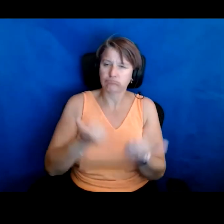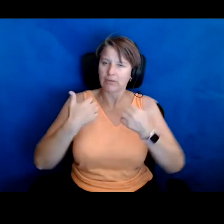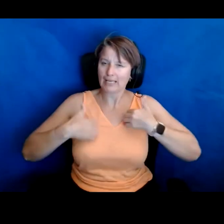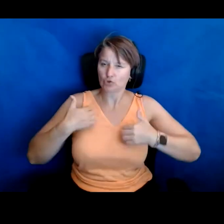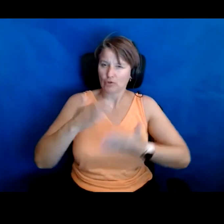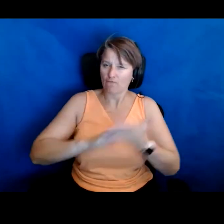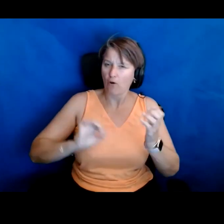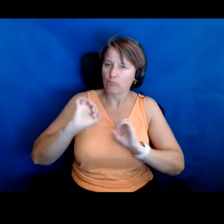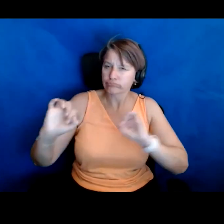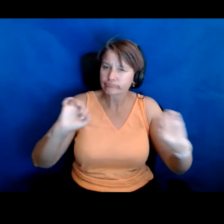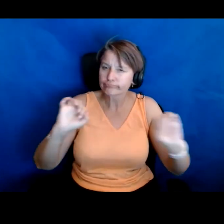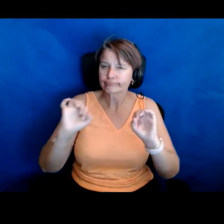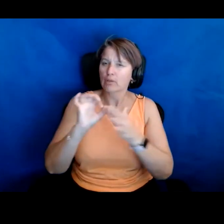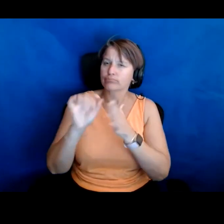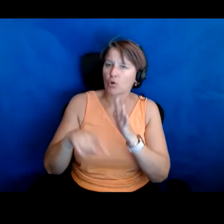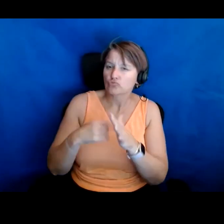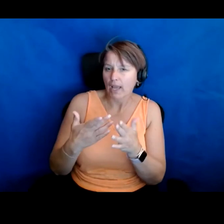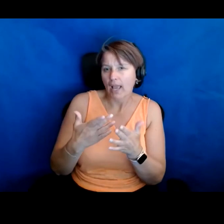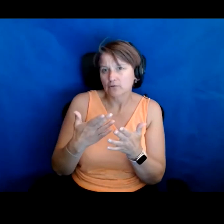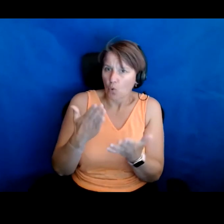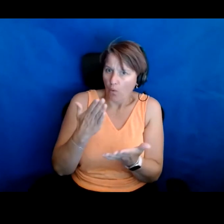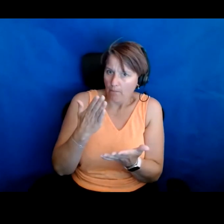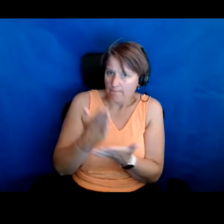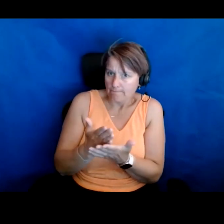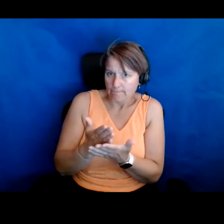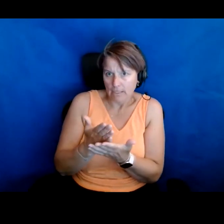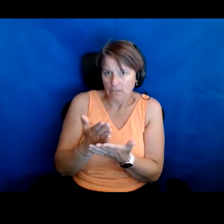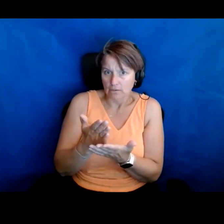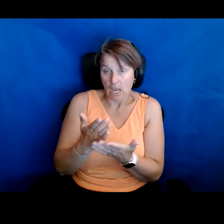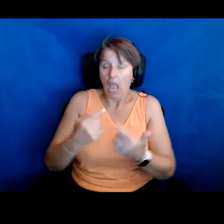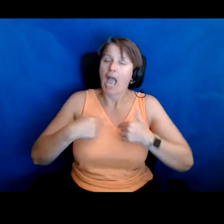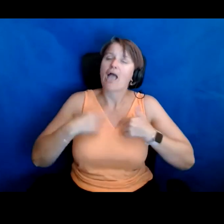So, it's really it's been really, I've thoroughly enjoyed it. So, thank you.